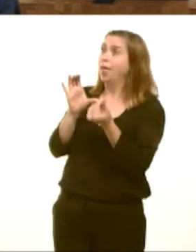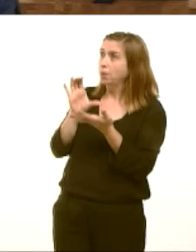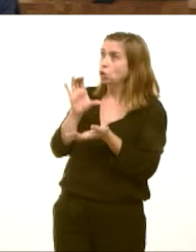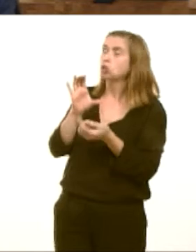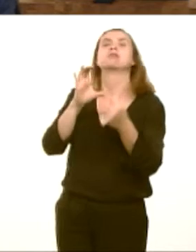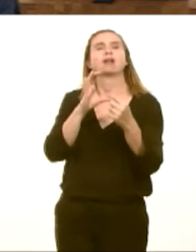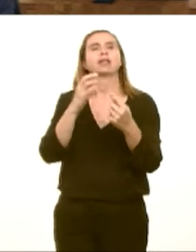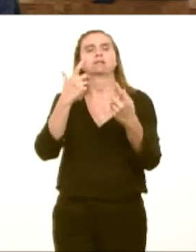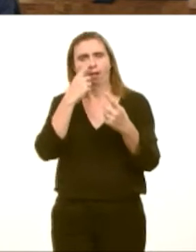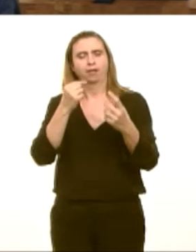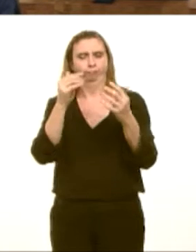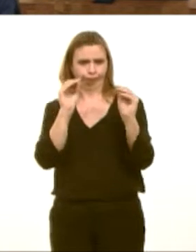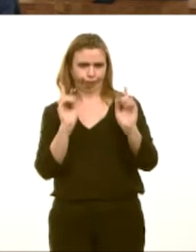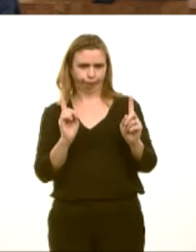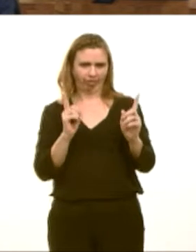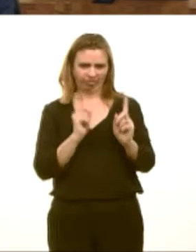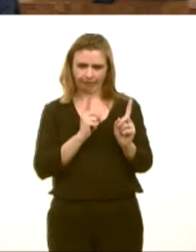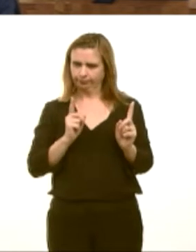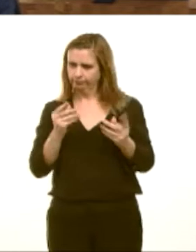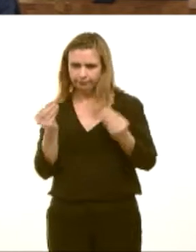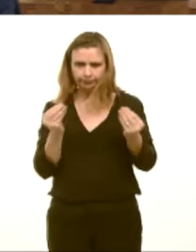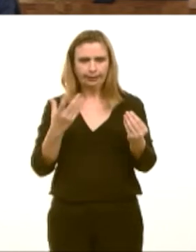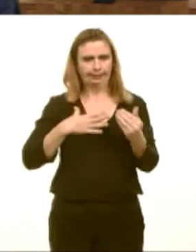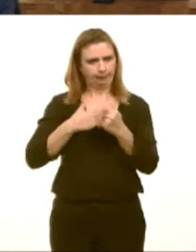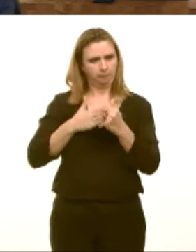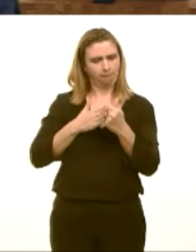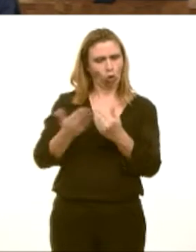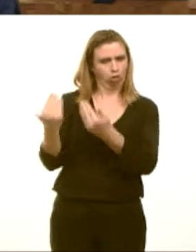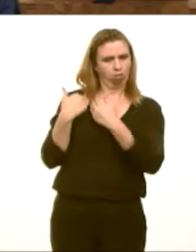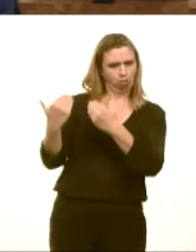can be given to what further revenue-raising powers would be appropriate.